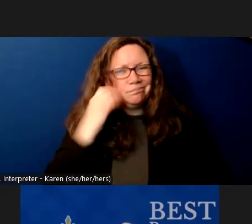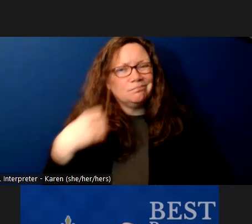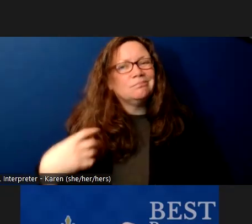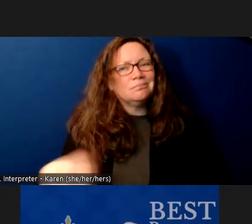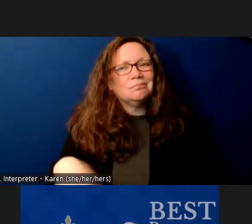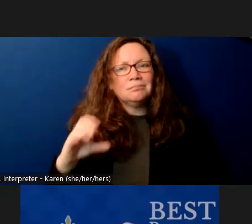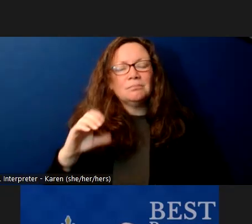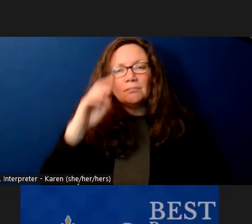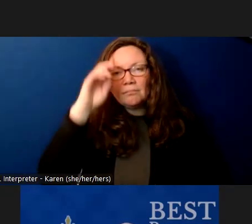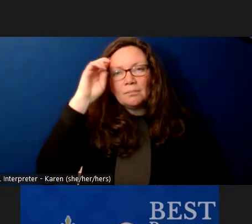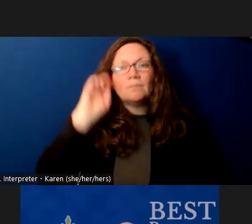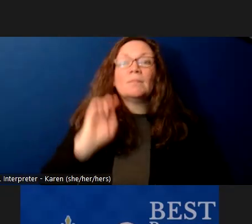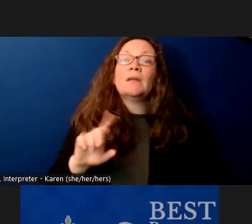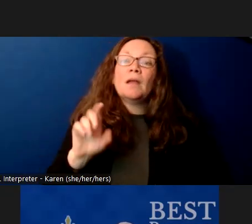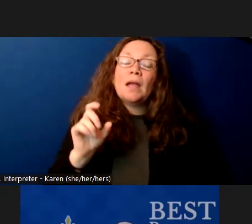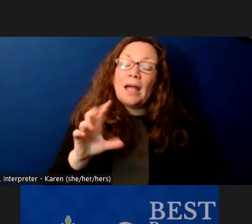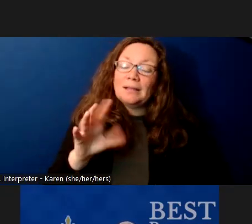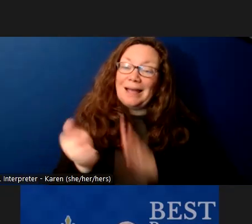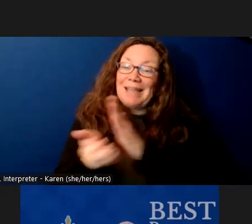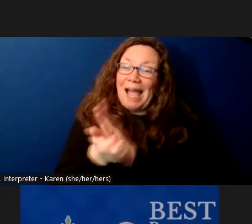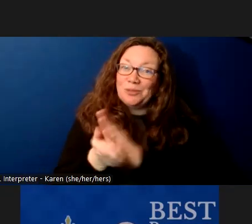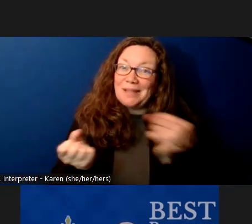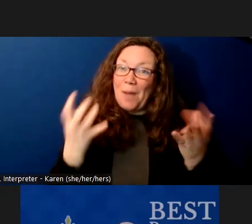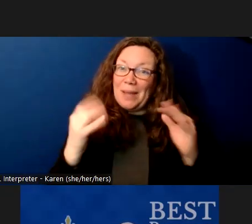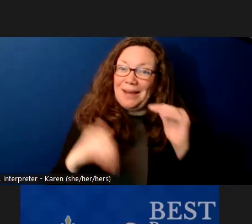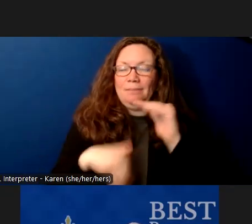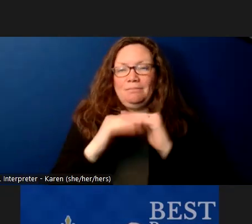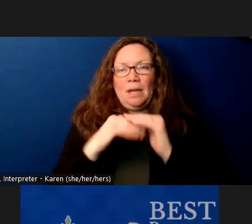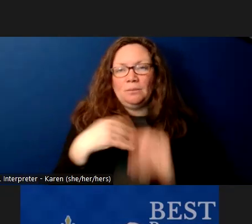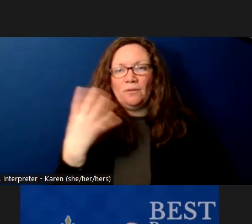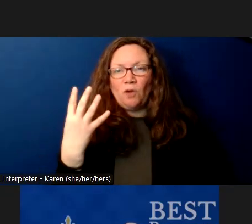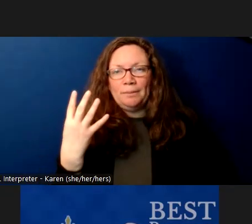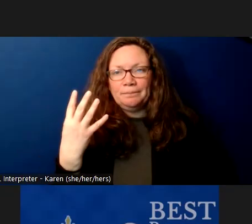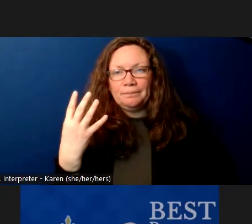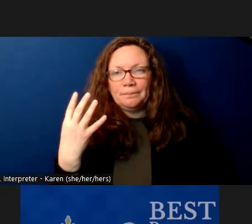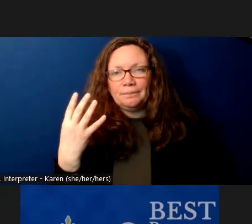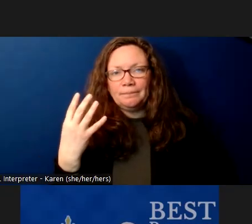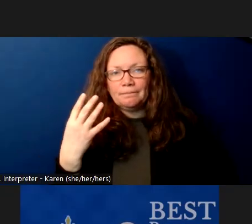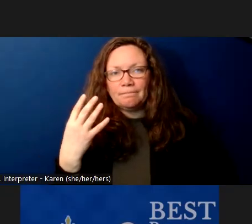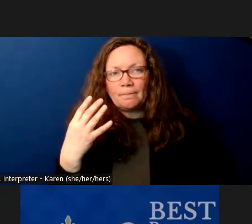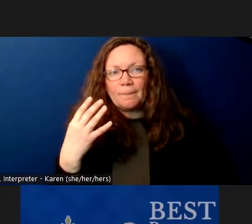of four attachments per transaction. And so please keep that in mind when you think about the transactions.